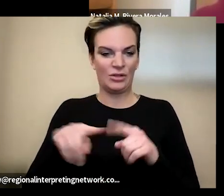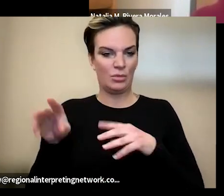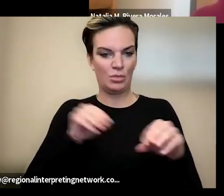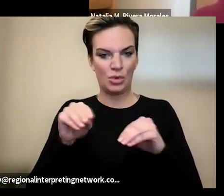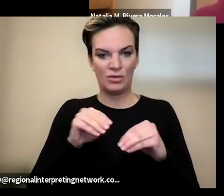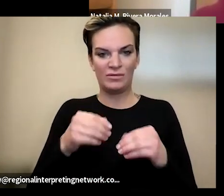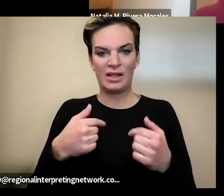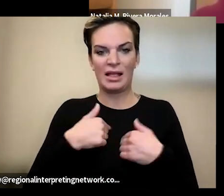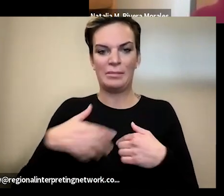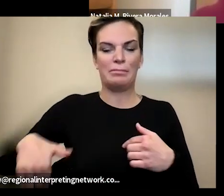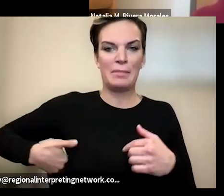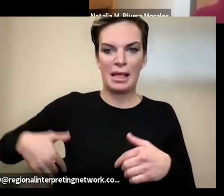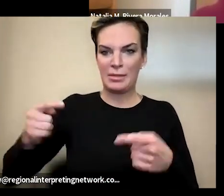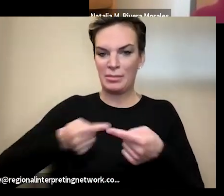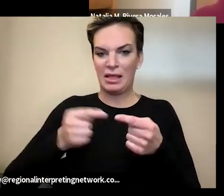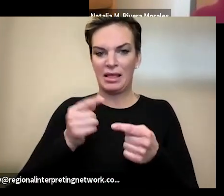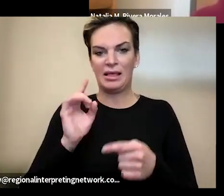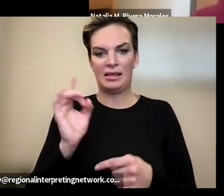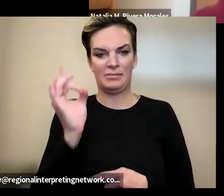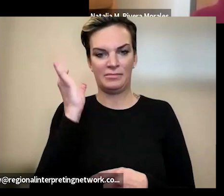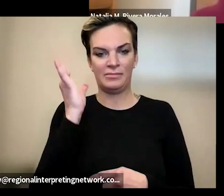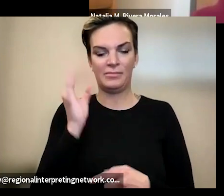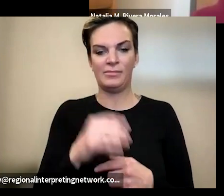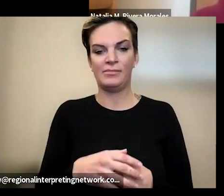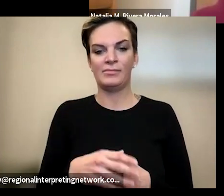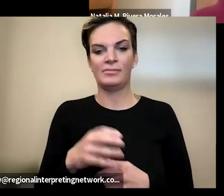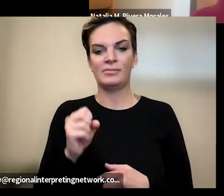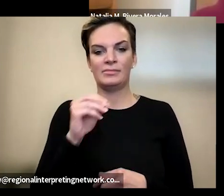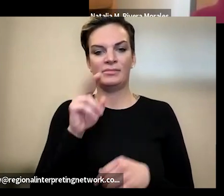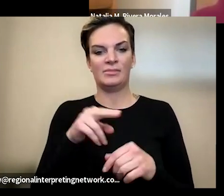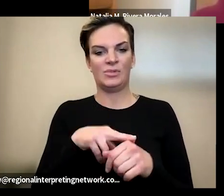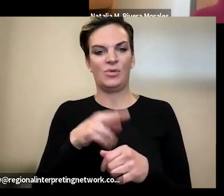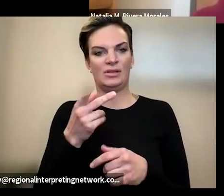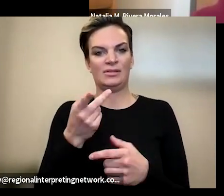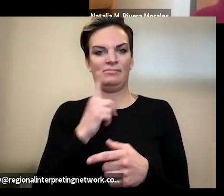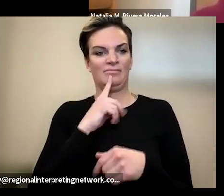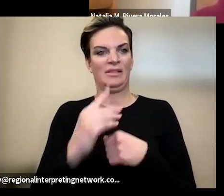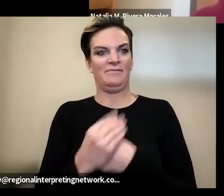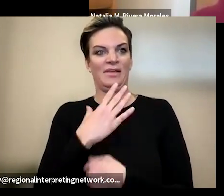searing back pain in the middle of the night. So, of course this is affecting everything, right?